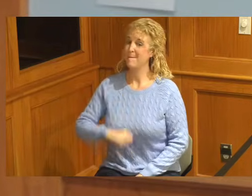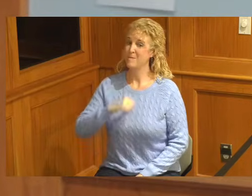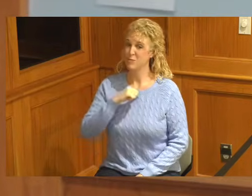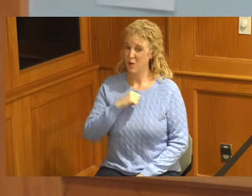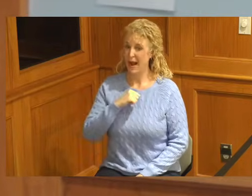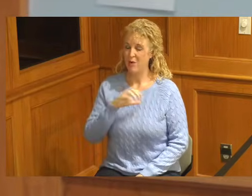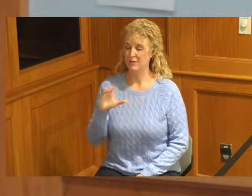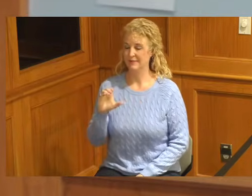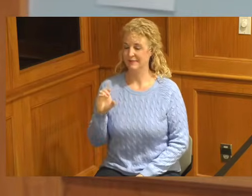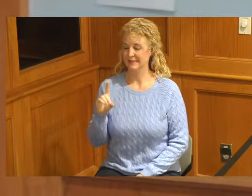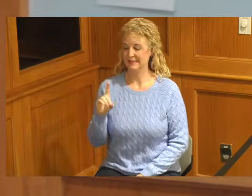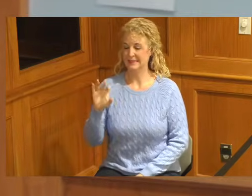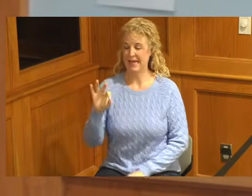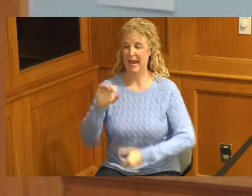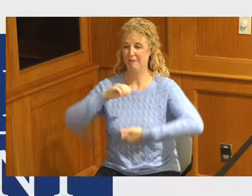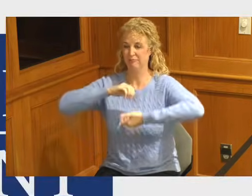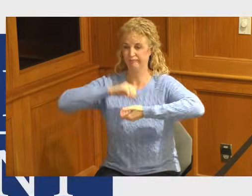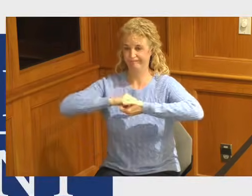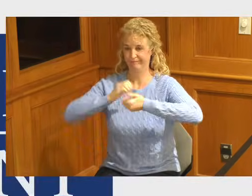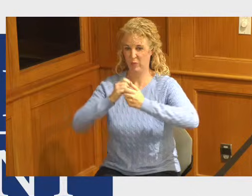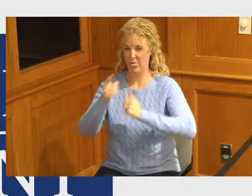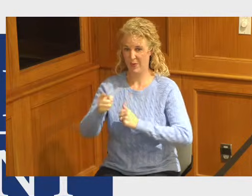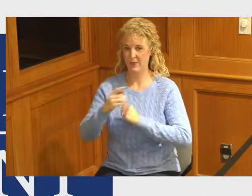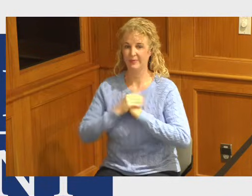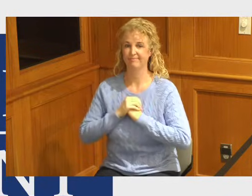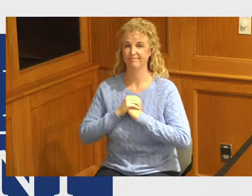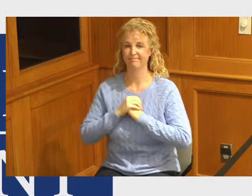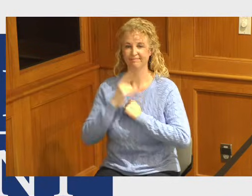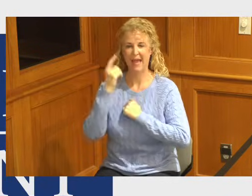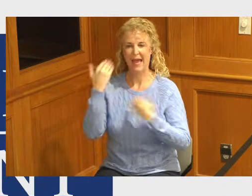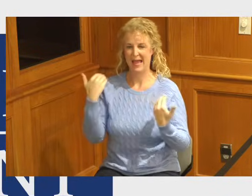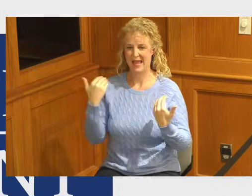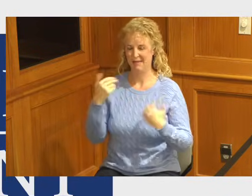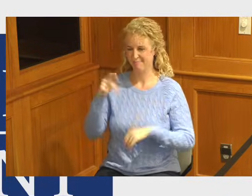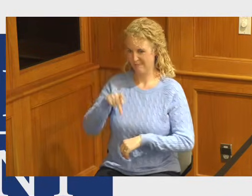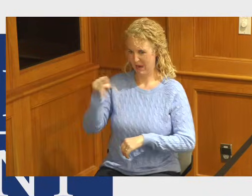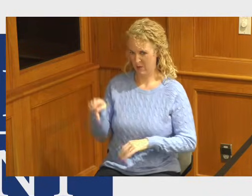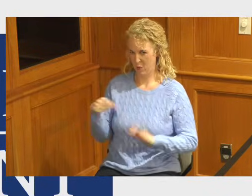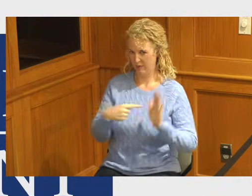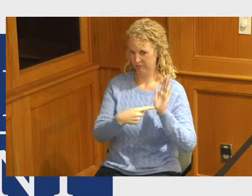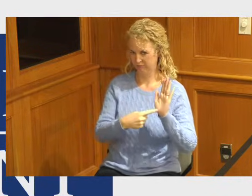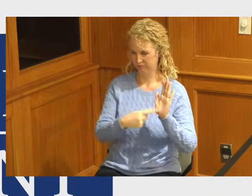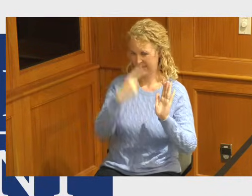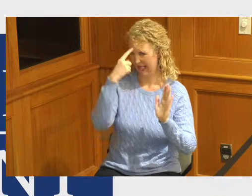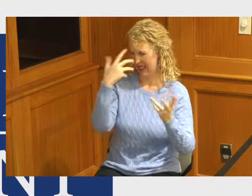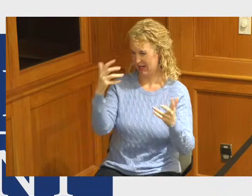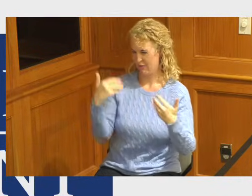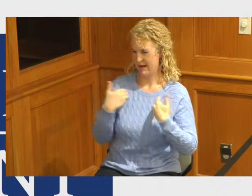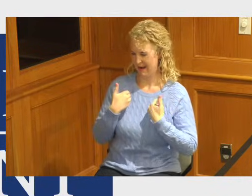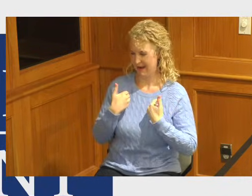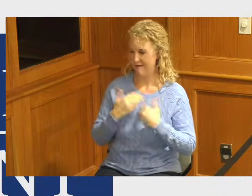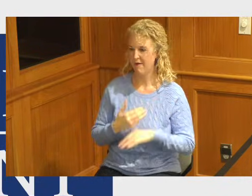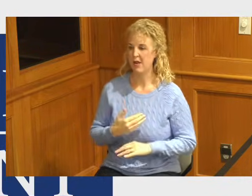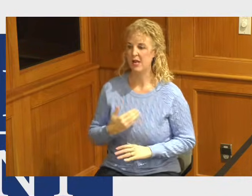together. I have a little presentation I think you all received. I know it's a pretty big agenda, so